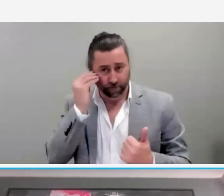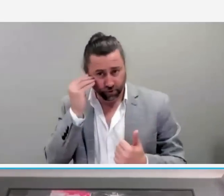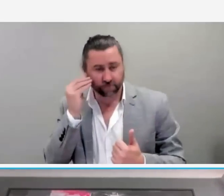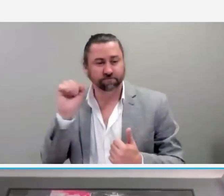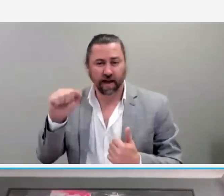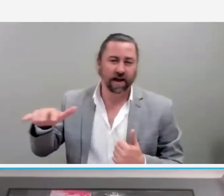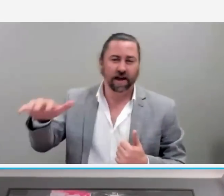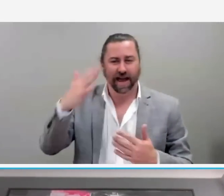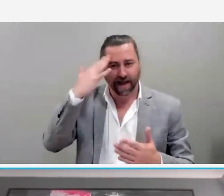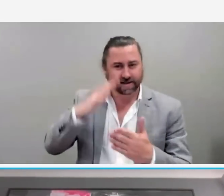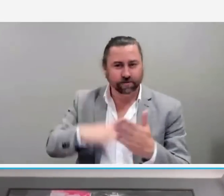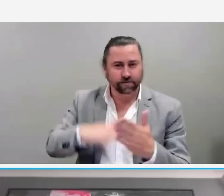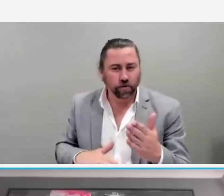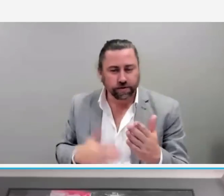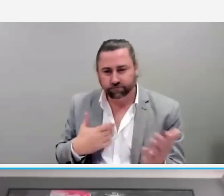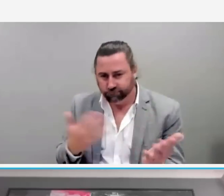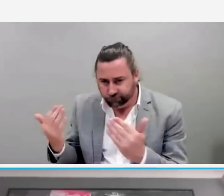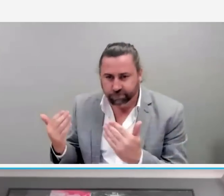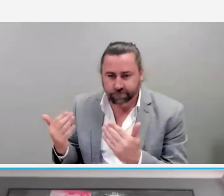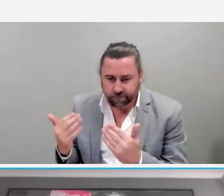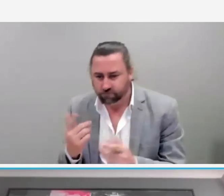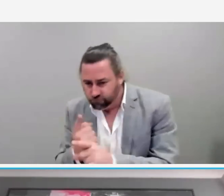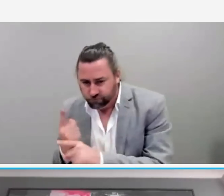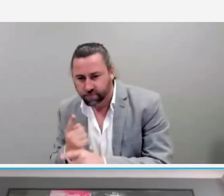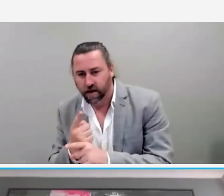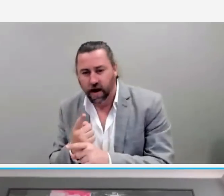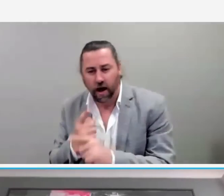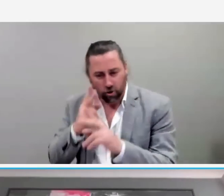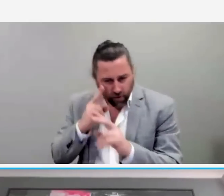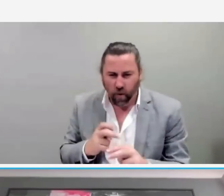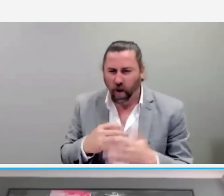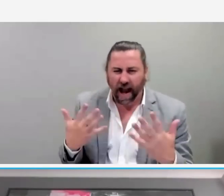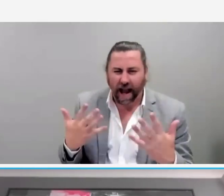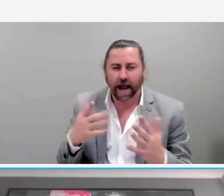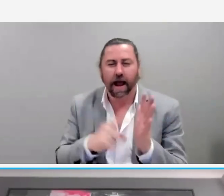revising and strengthening the clinical care standard and reviewing clinical issues across a range of things,